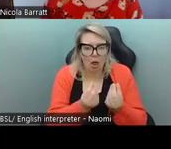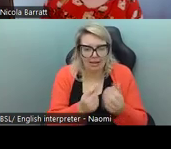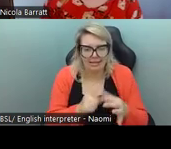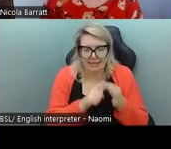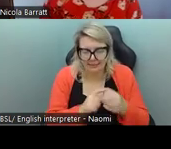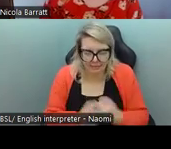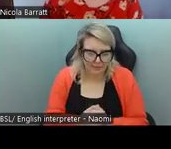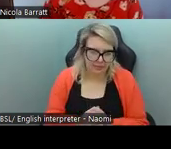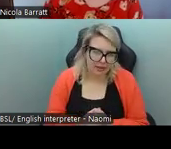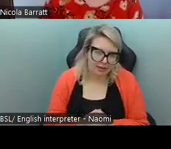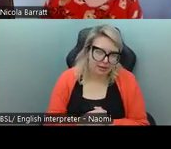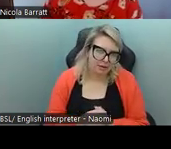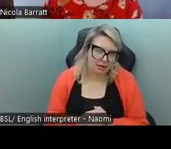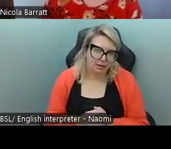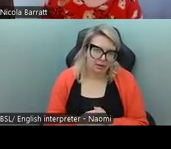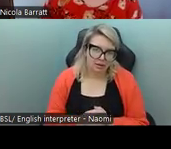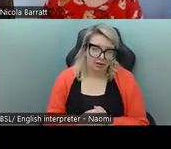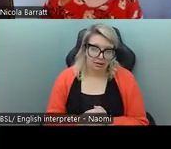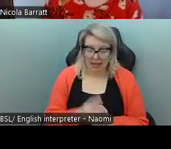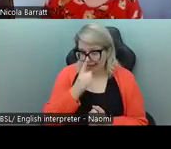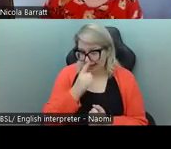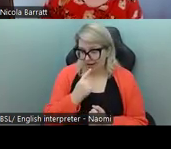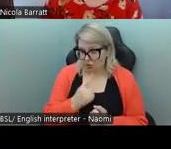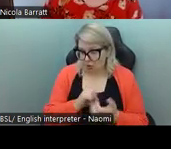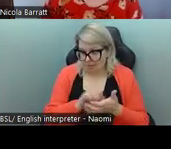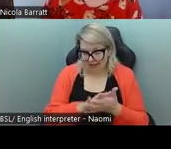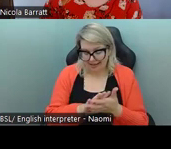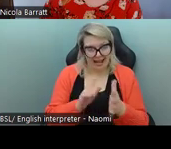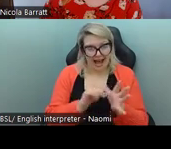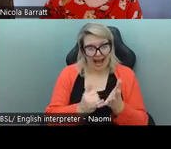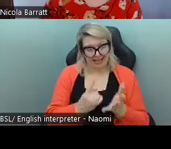You can also comment as your page. This is what the Migration Museum's done here.